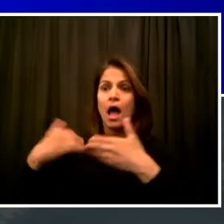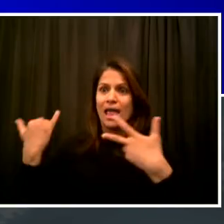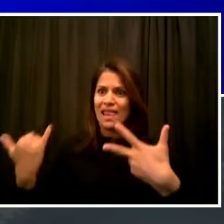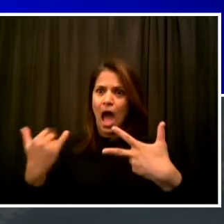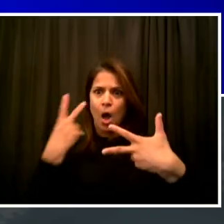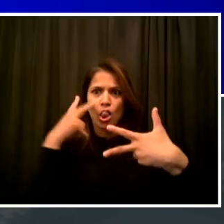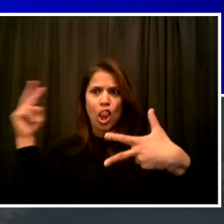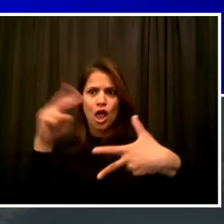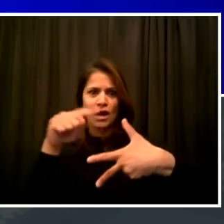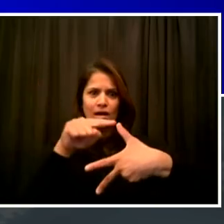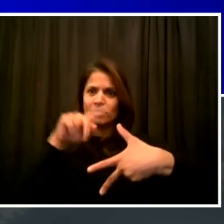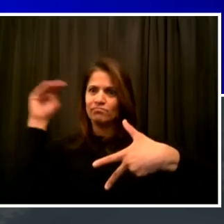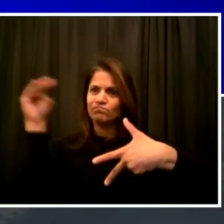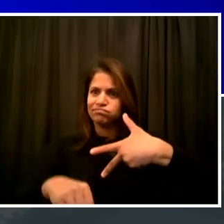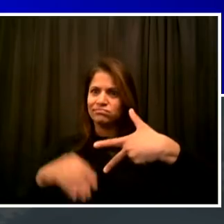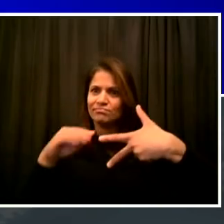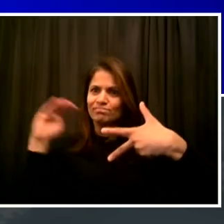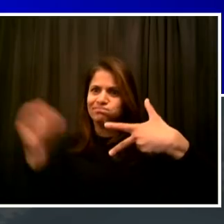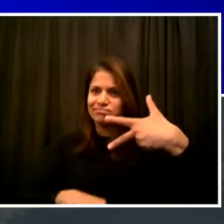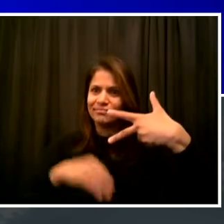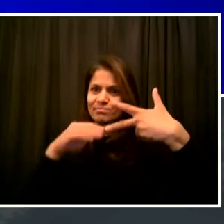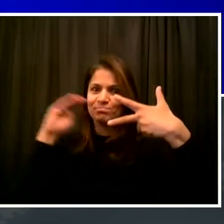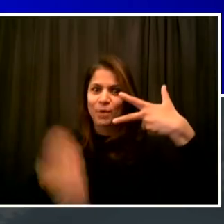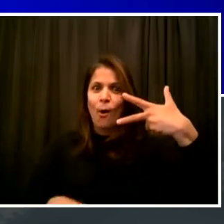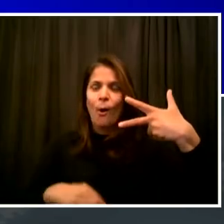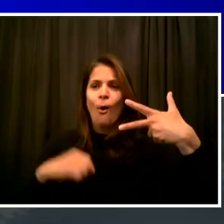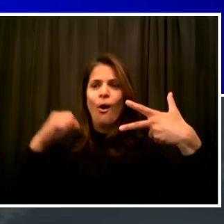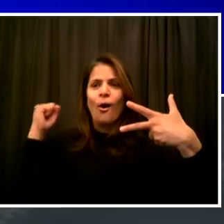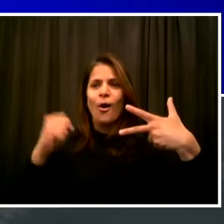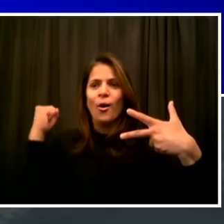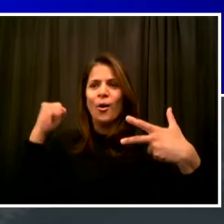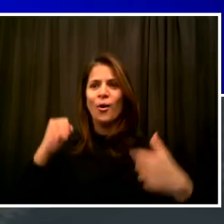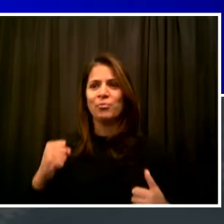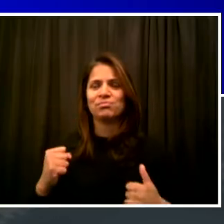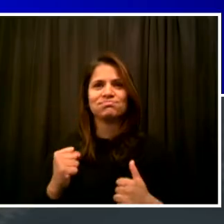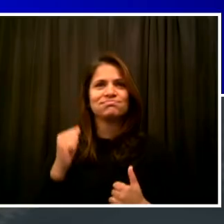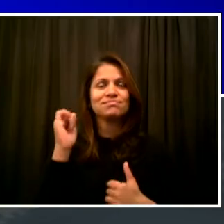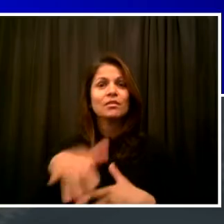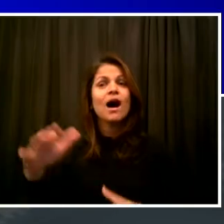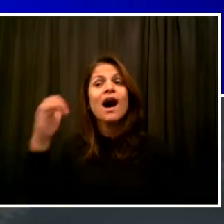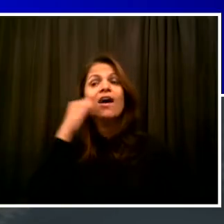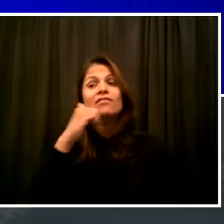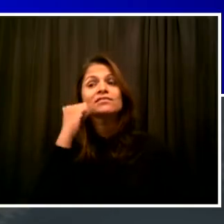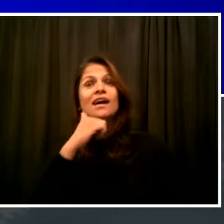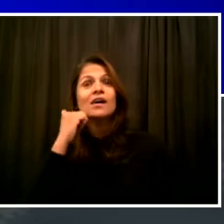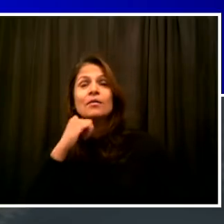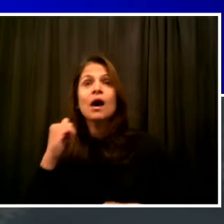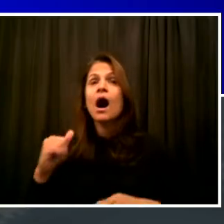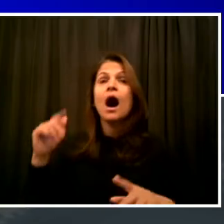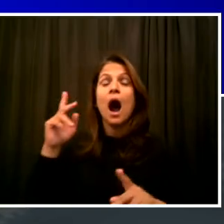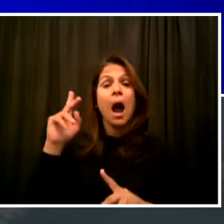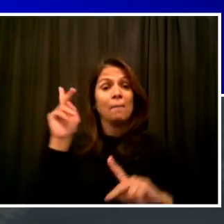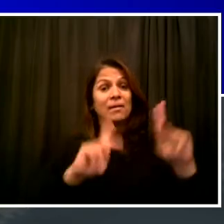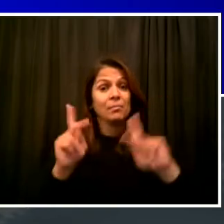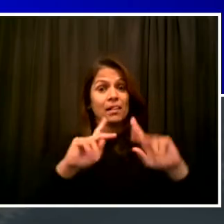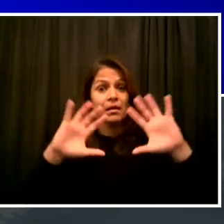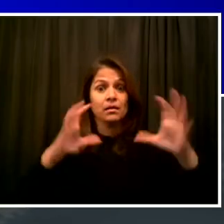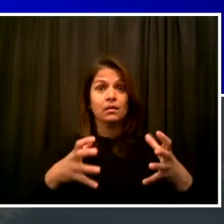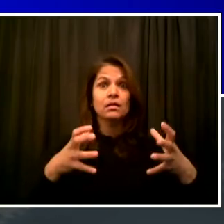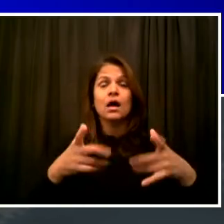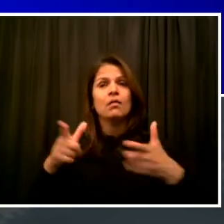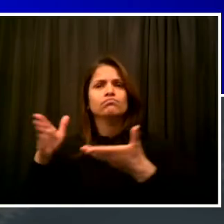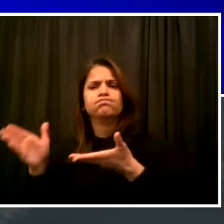DRIVE IT.